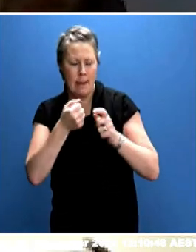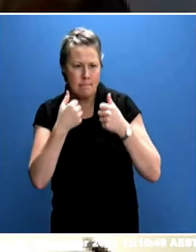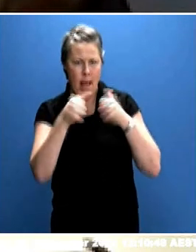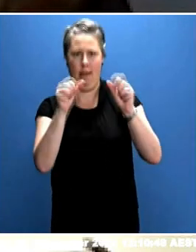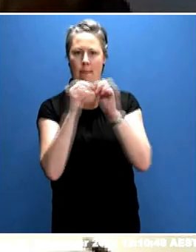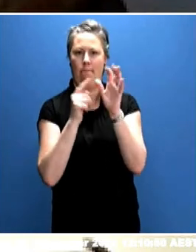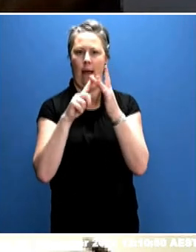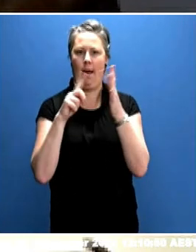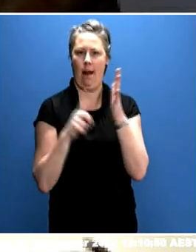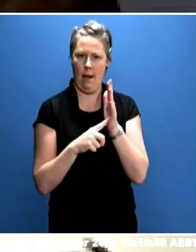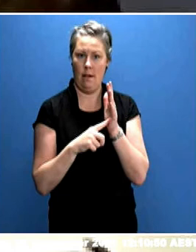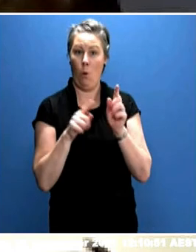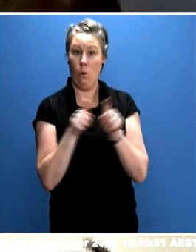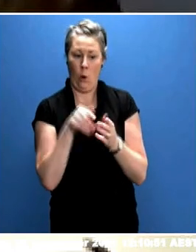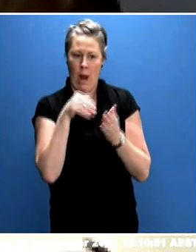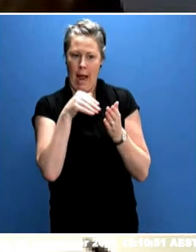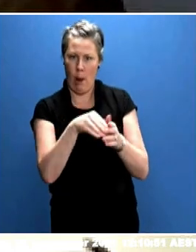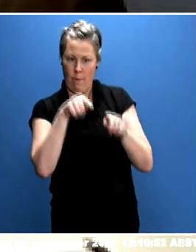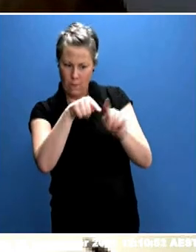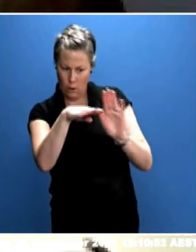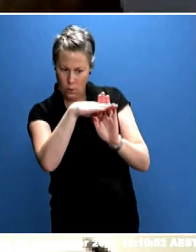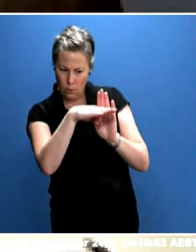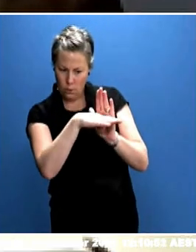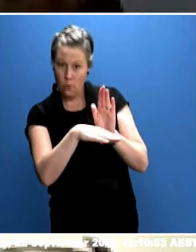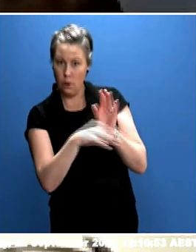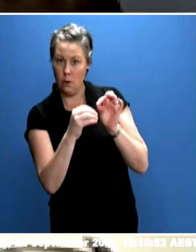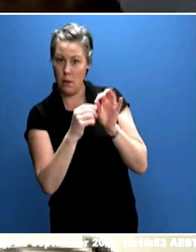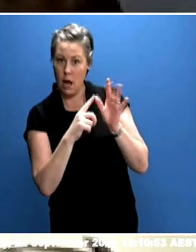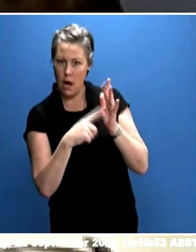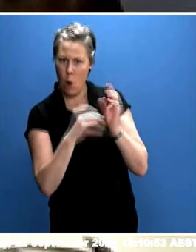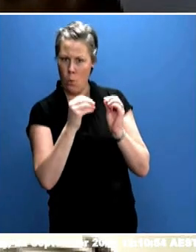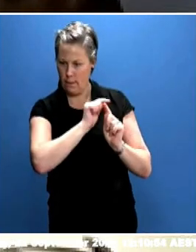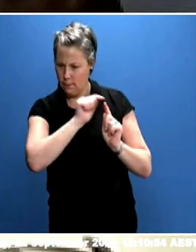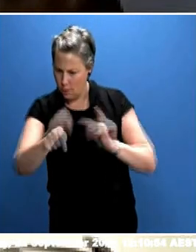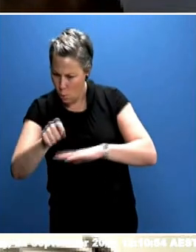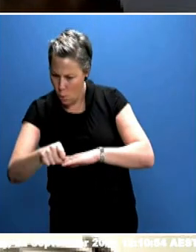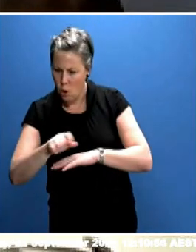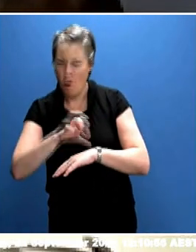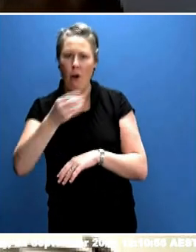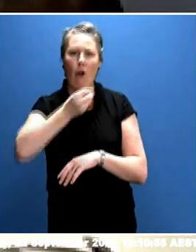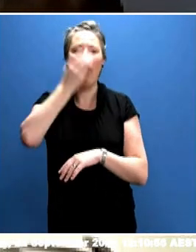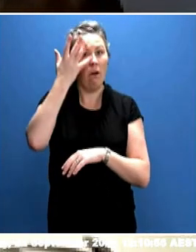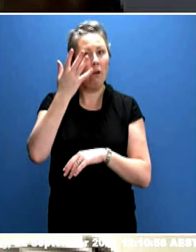their bail conditions and attend court as required, is the importance of